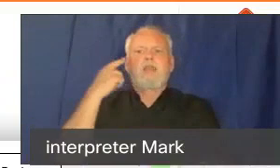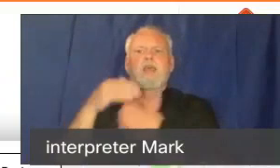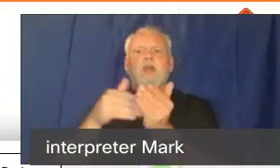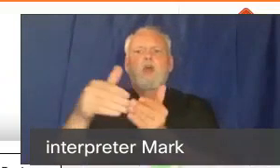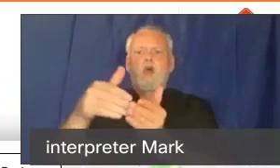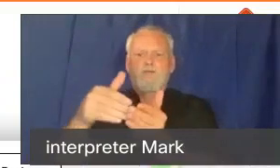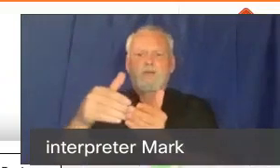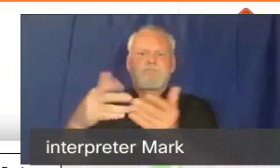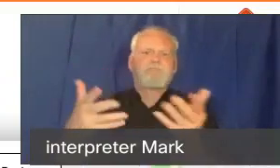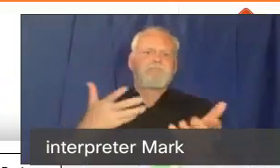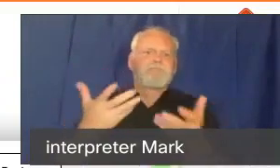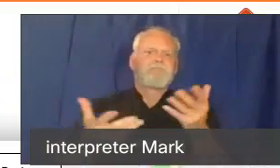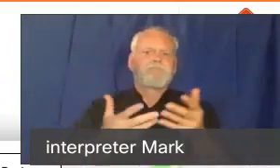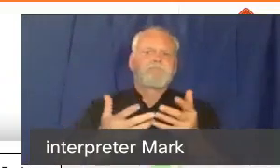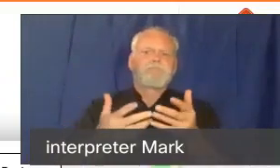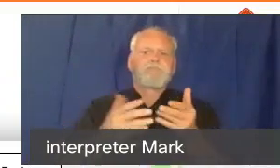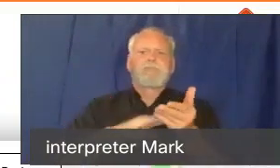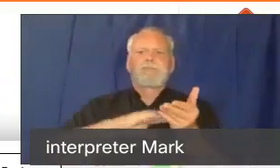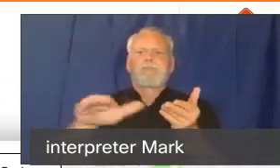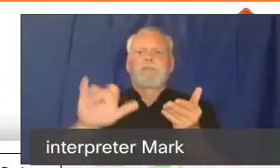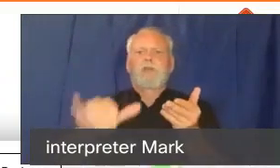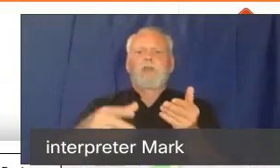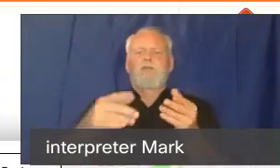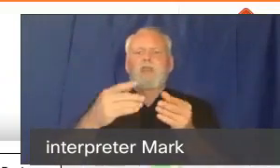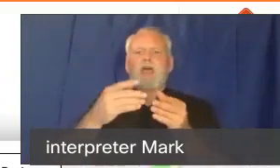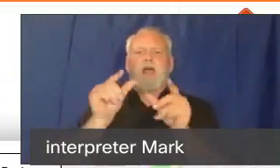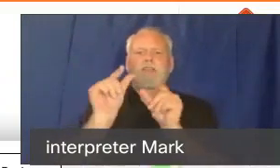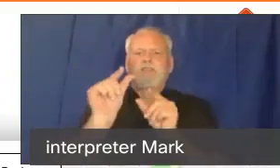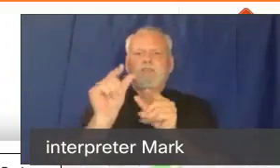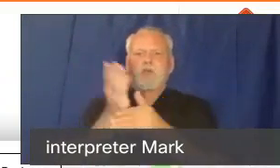Sort of a just missile of that small section of your plan.